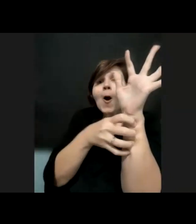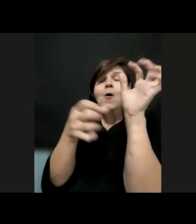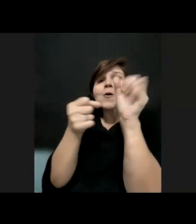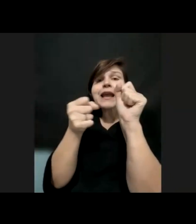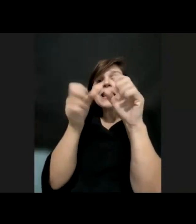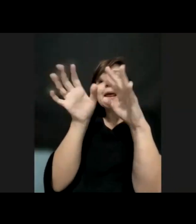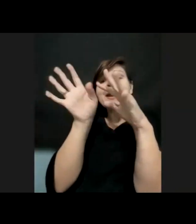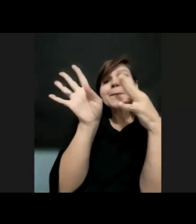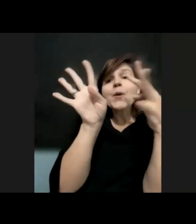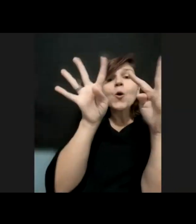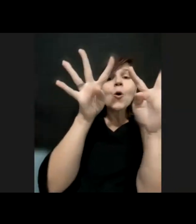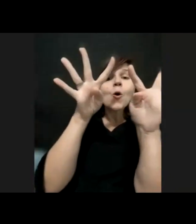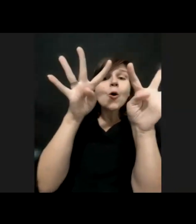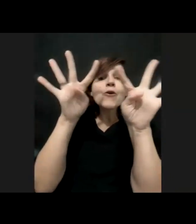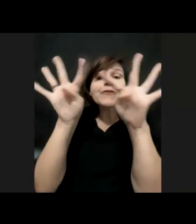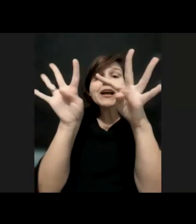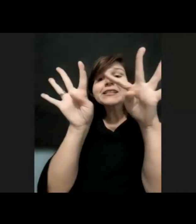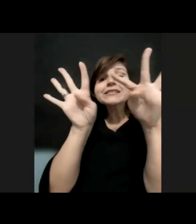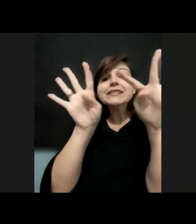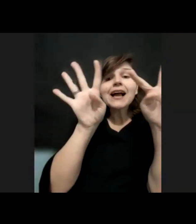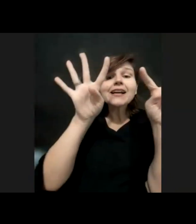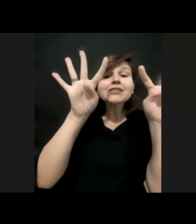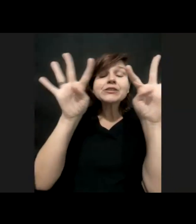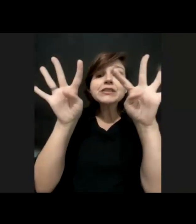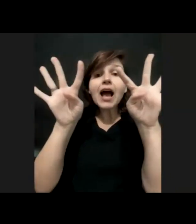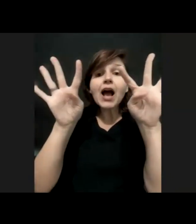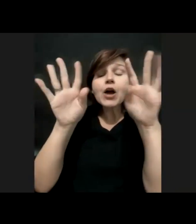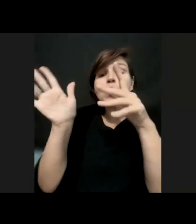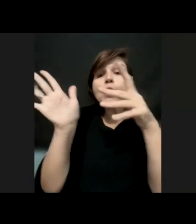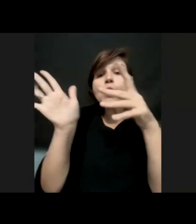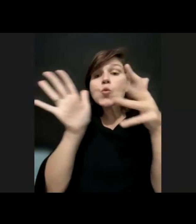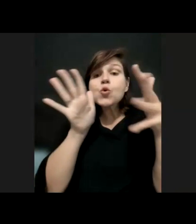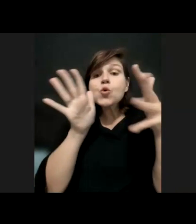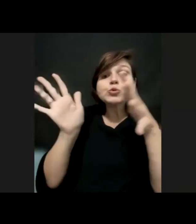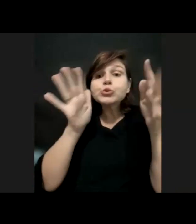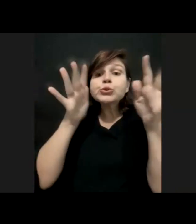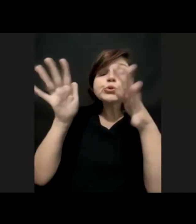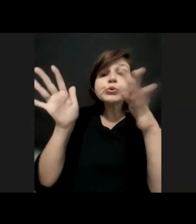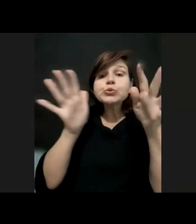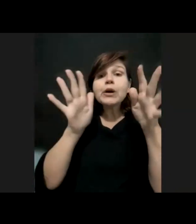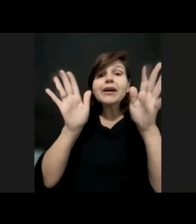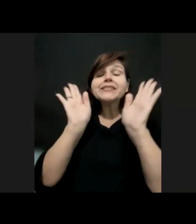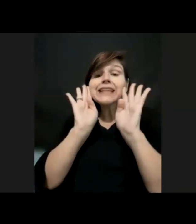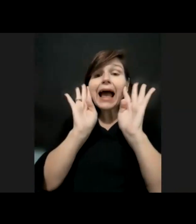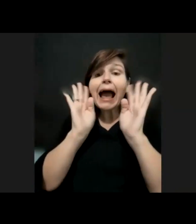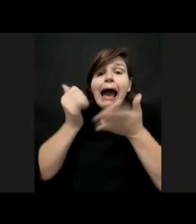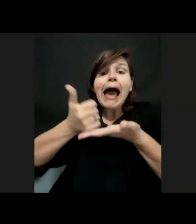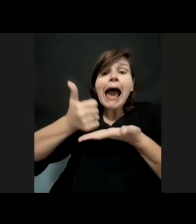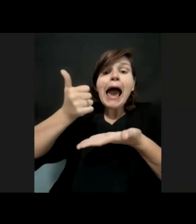Whoosh! “Aaahhh! Aaahhh! Help!” shouted Marvin.